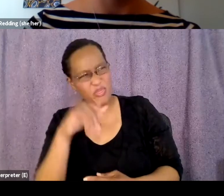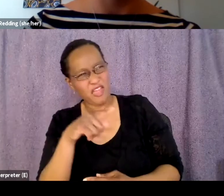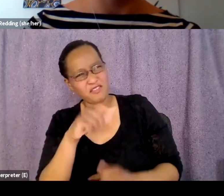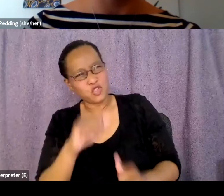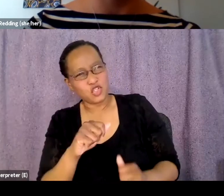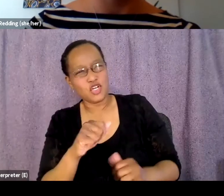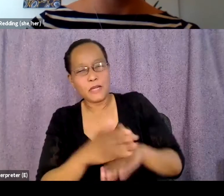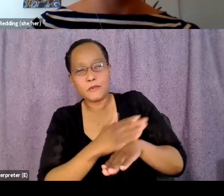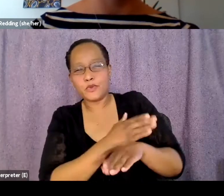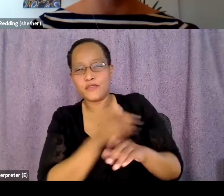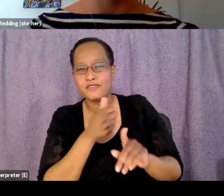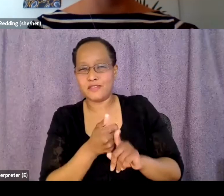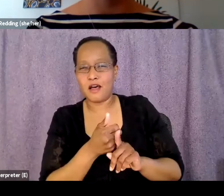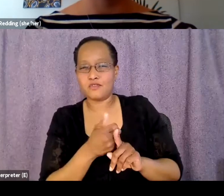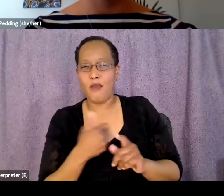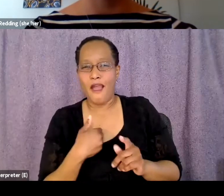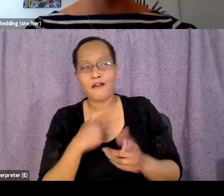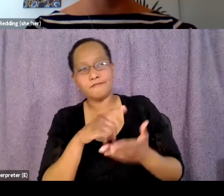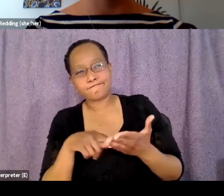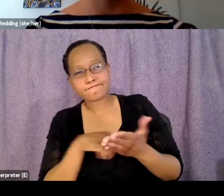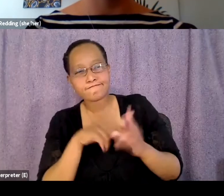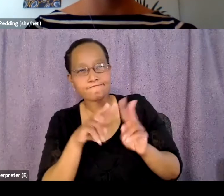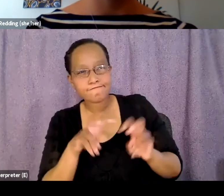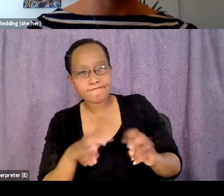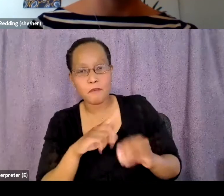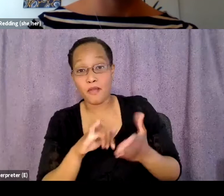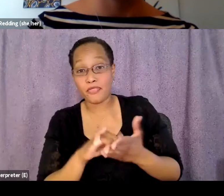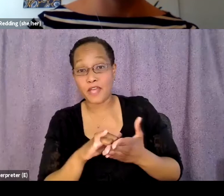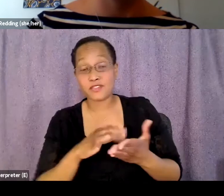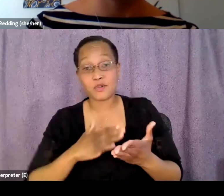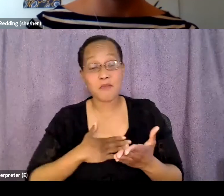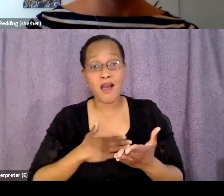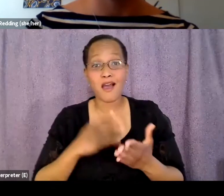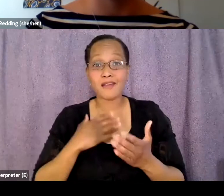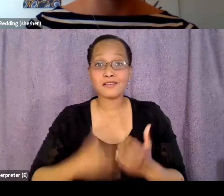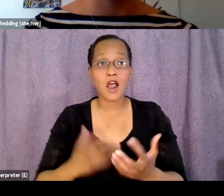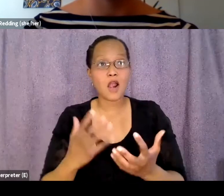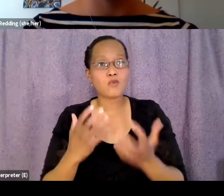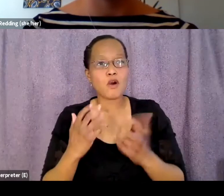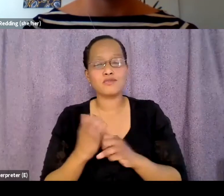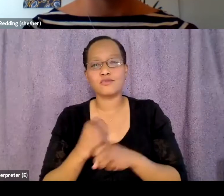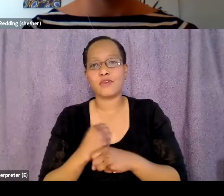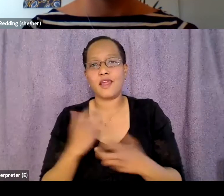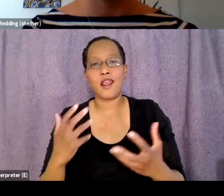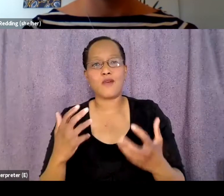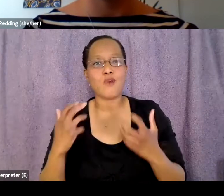Keah Brown: stems from just this idea of wanting to create and wanting to live in worlds, a